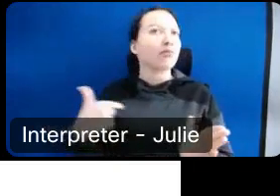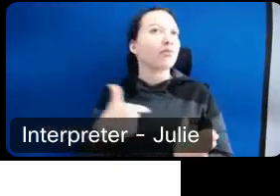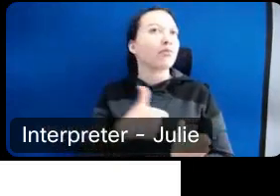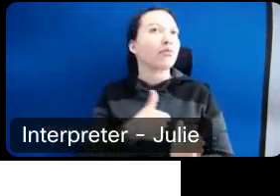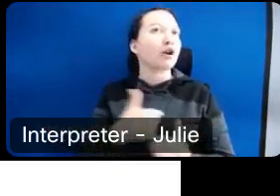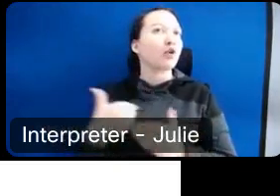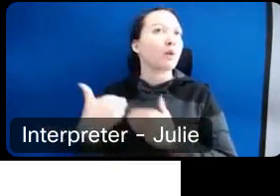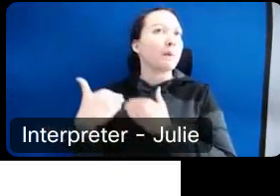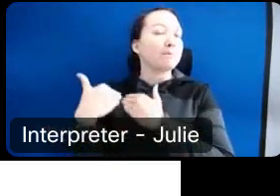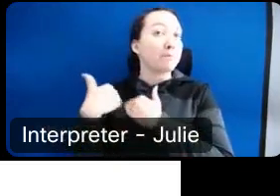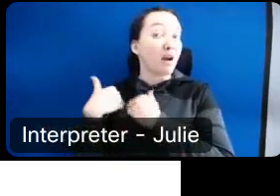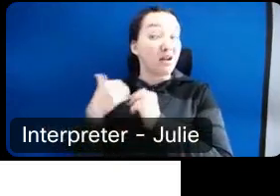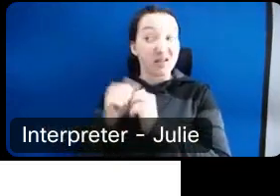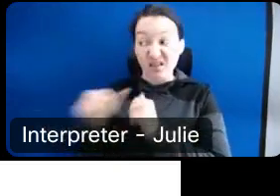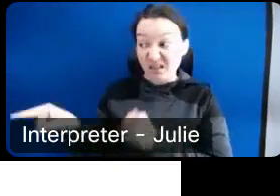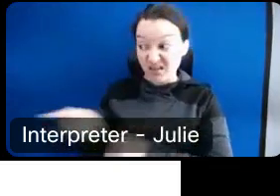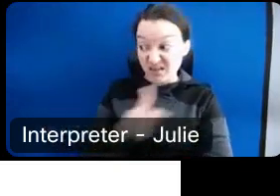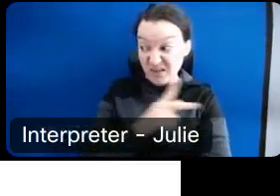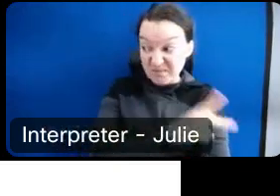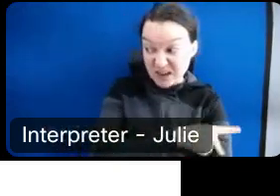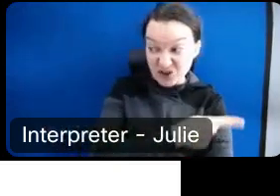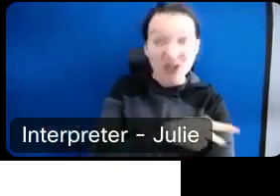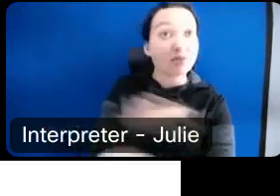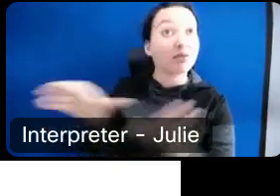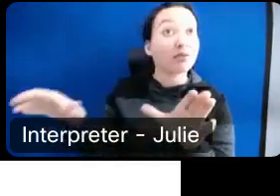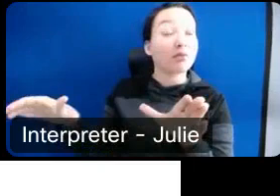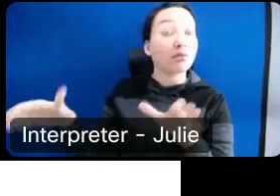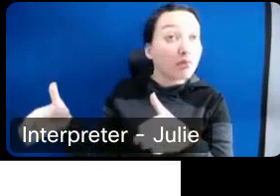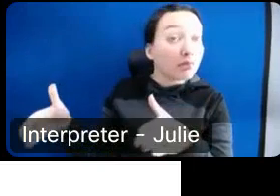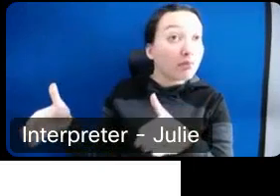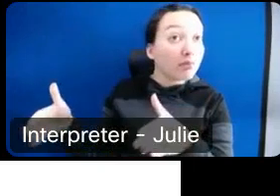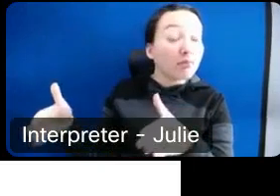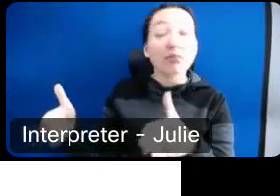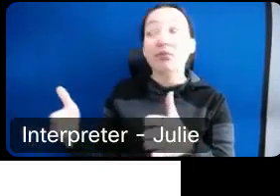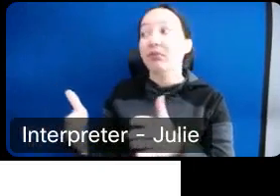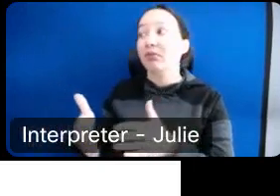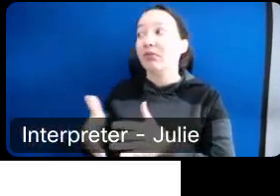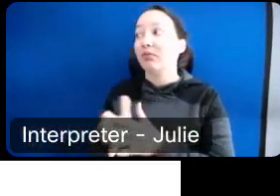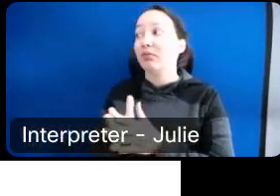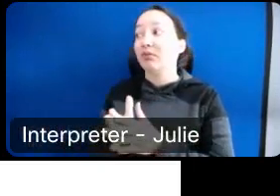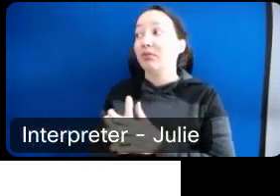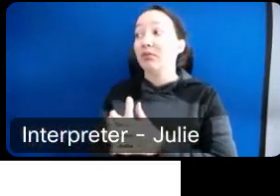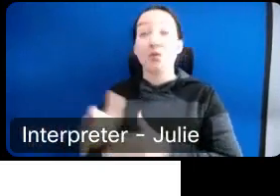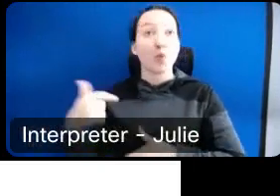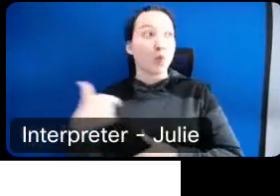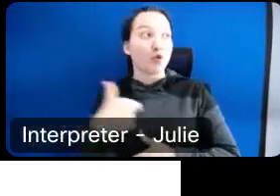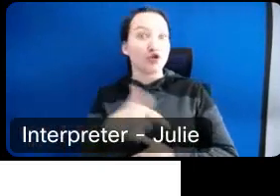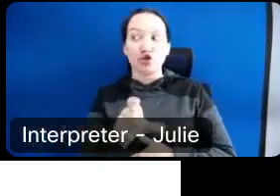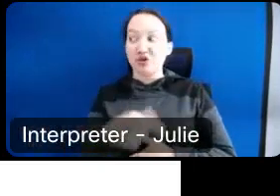Ability to our patients. Right? You know what our should should we, in some way.